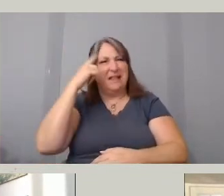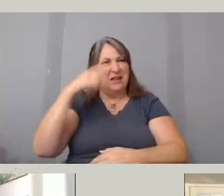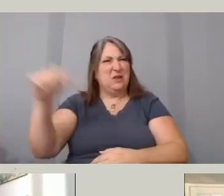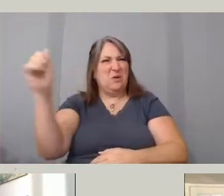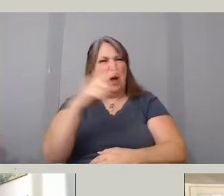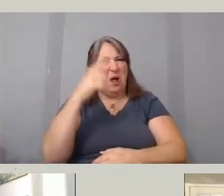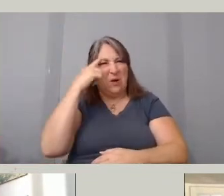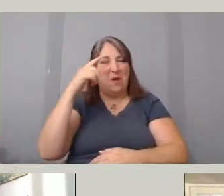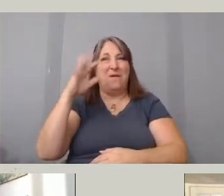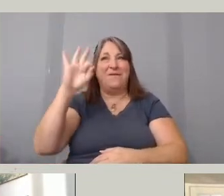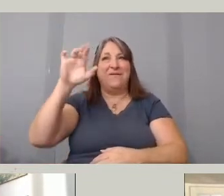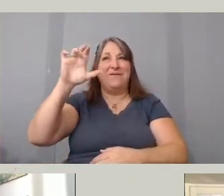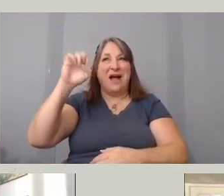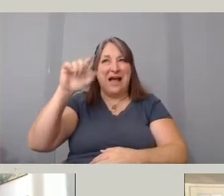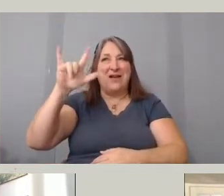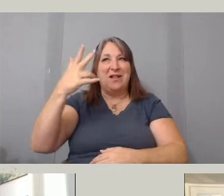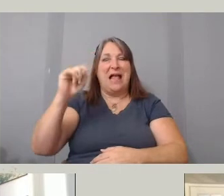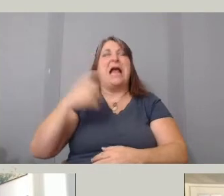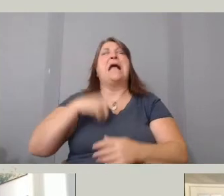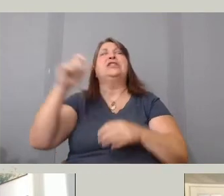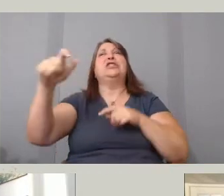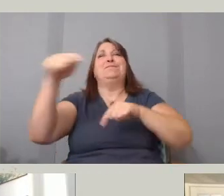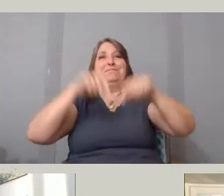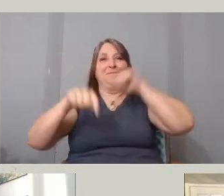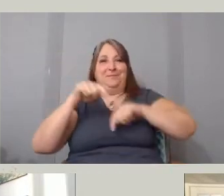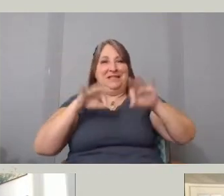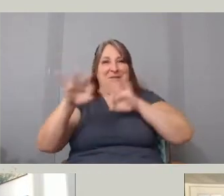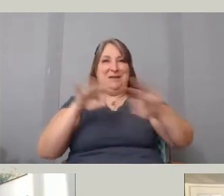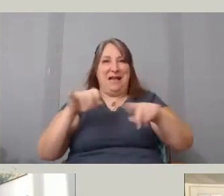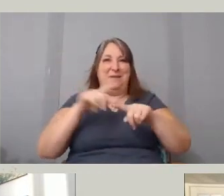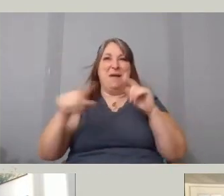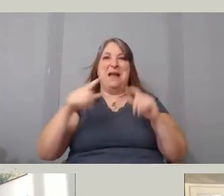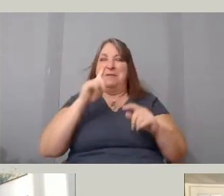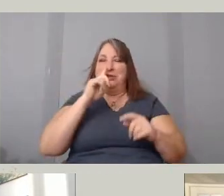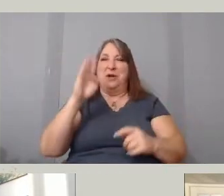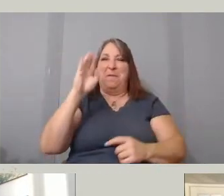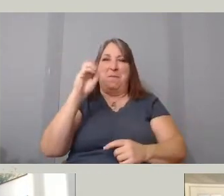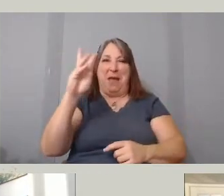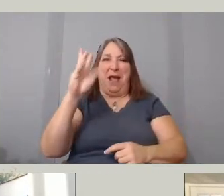I should have explained, but I'm sure Bao will more. A-Docs is an organization